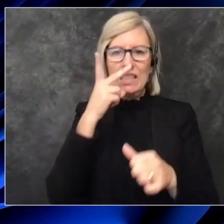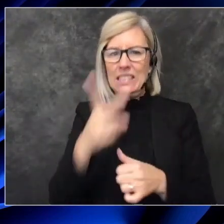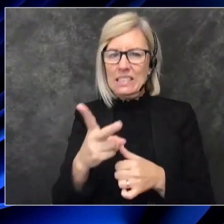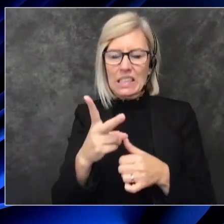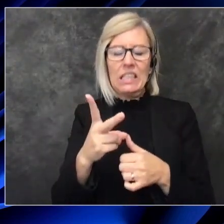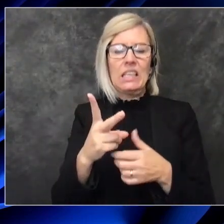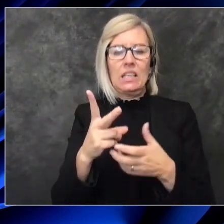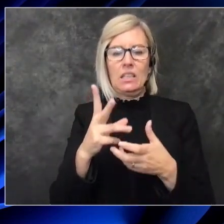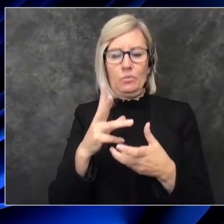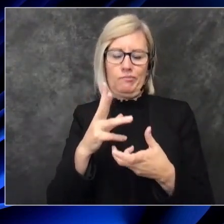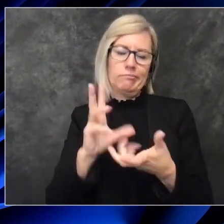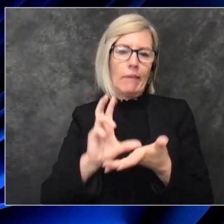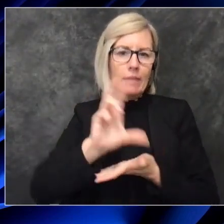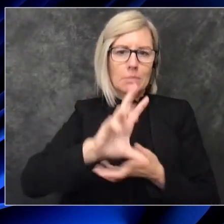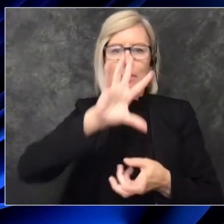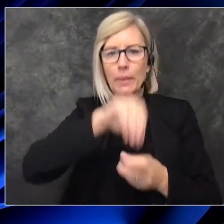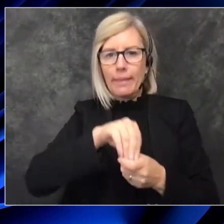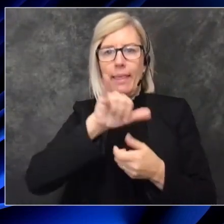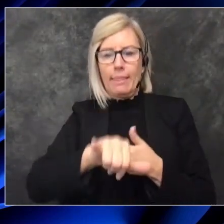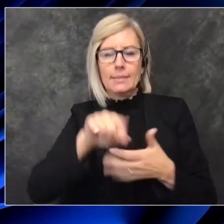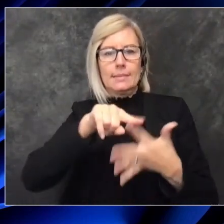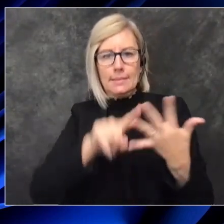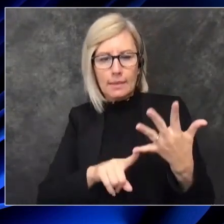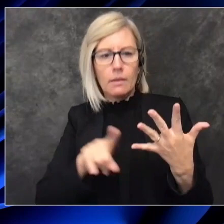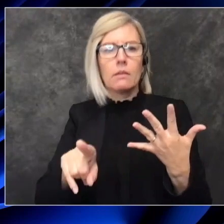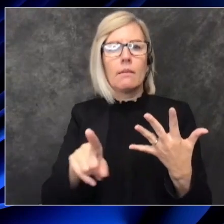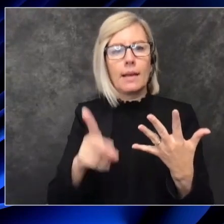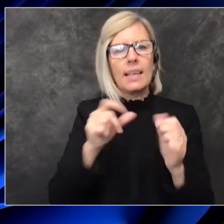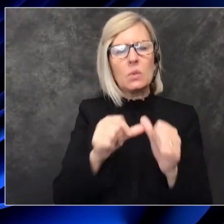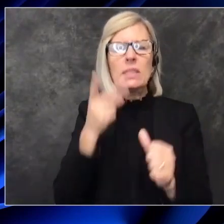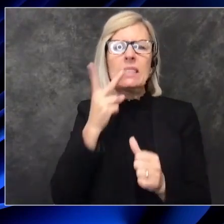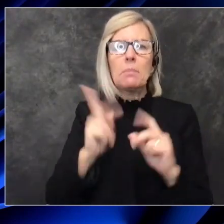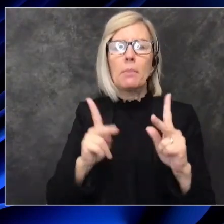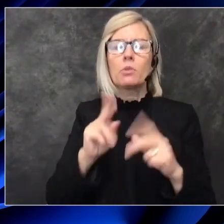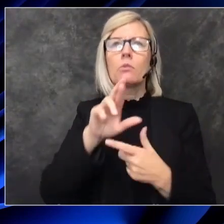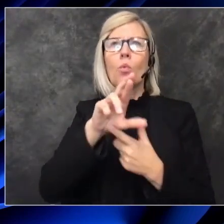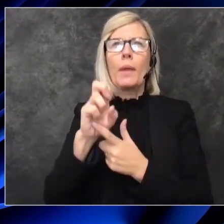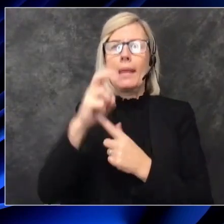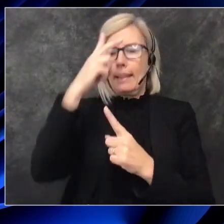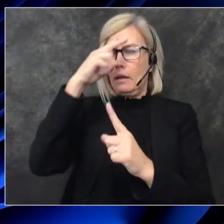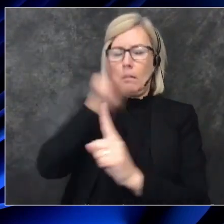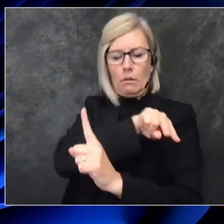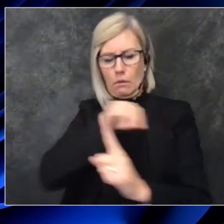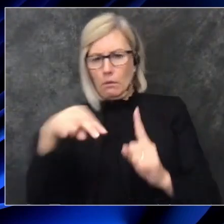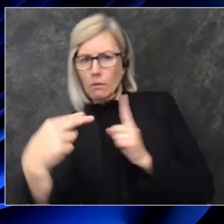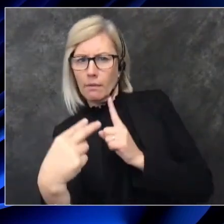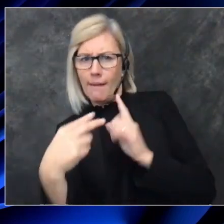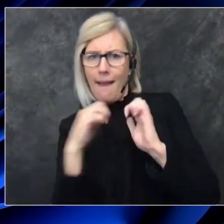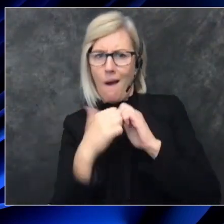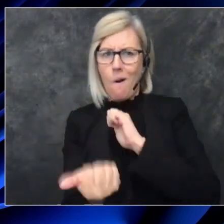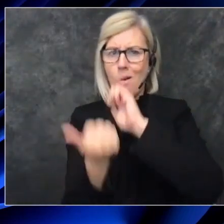and we're going to continue to see people almost like rethinking the way that we approach technology. But back in edge here now.